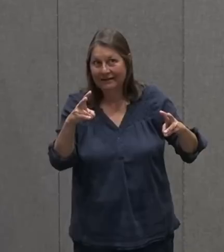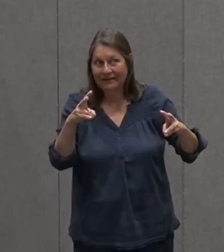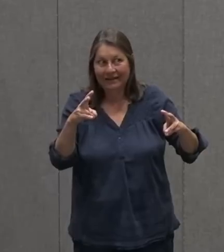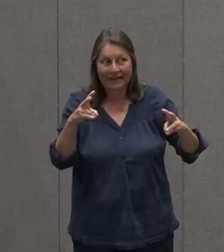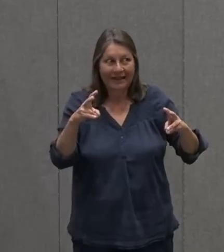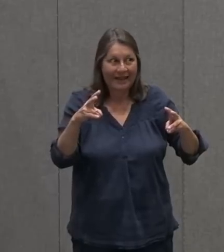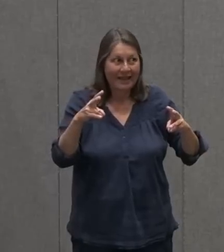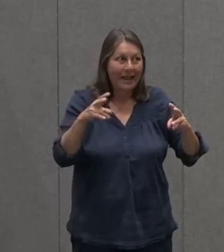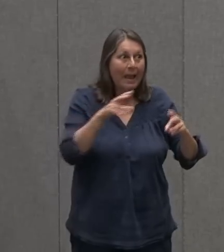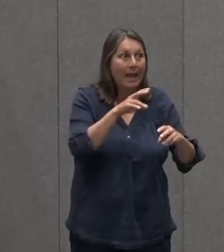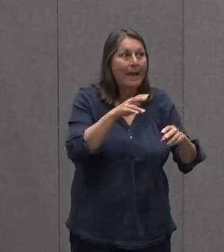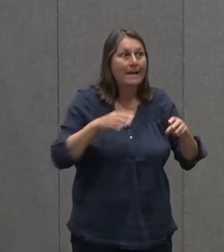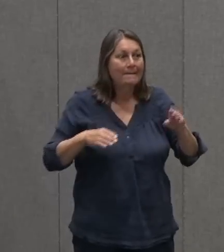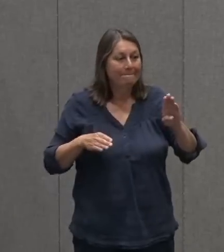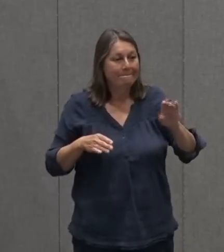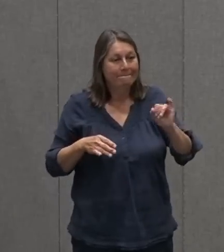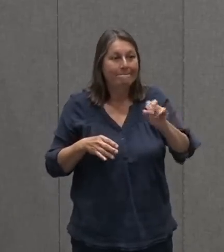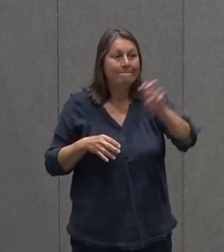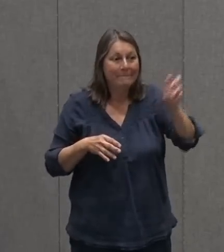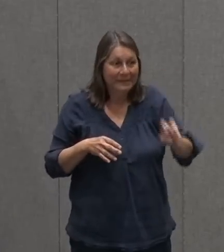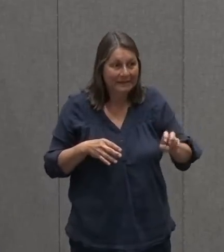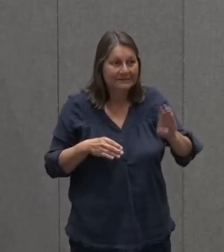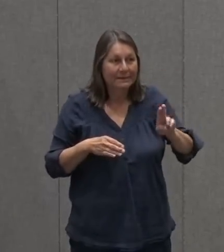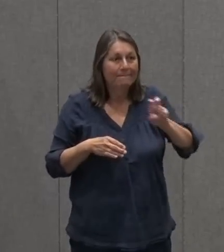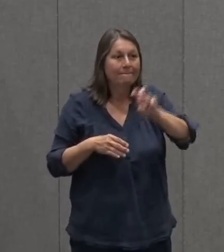Bizz buzz. Oh, 19.